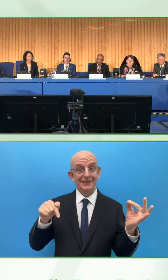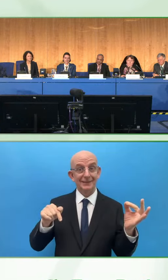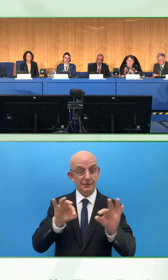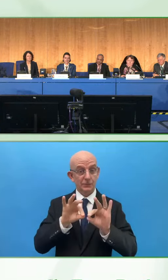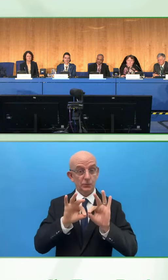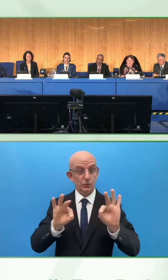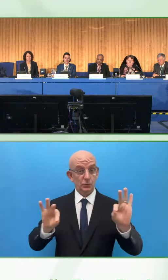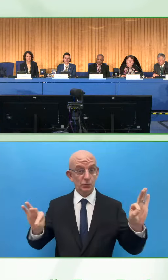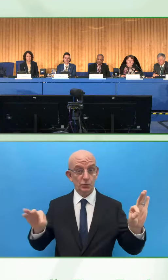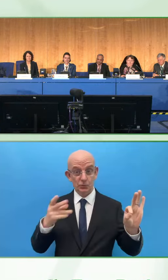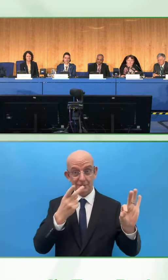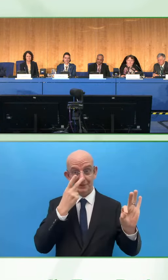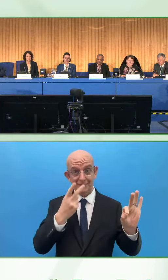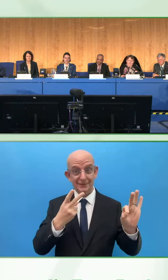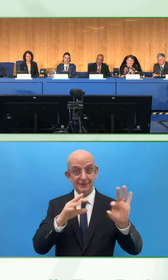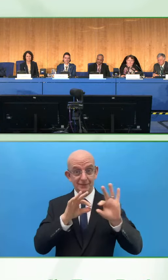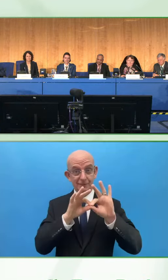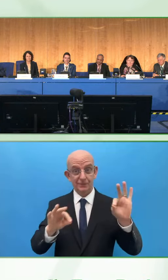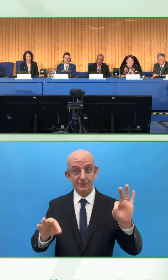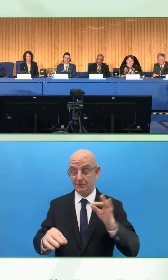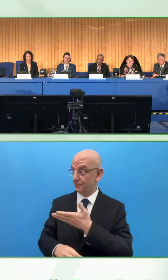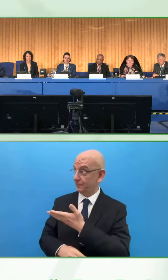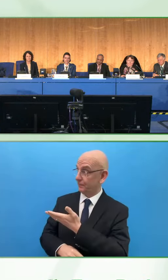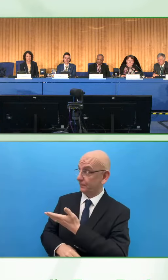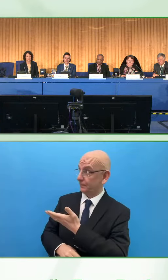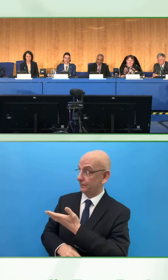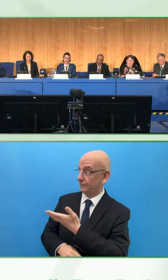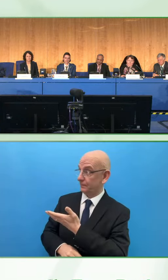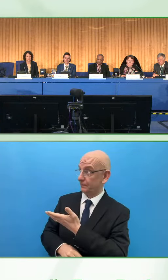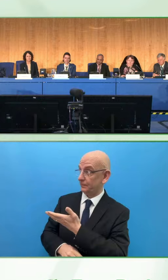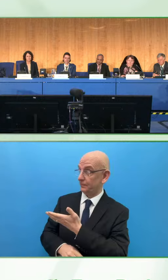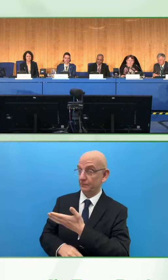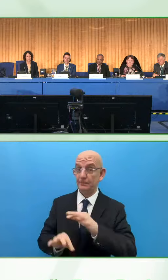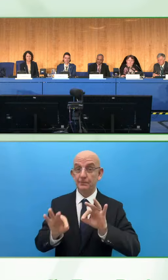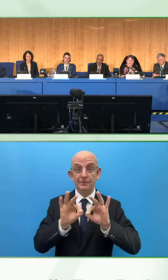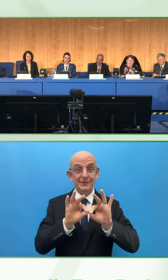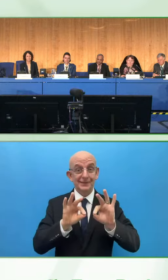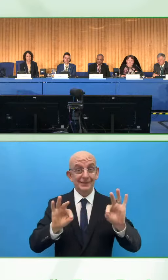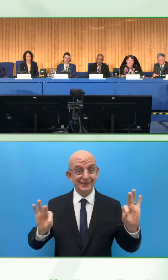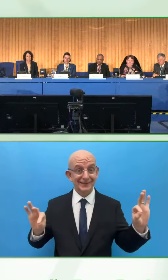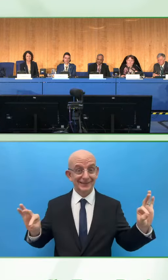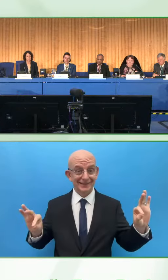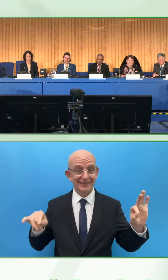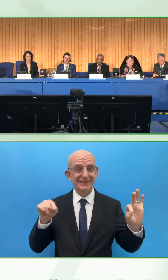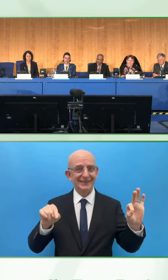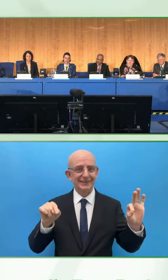I've since upgraded to fibreglass because I was always breaking the wooden ones.